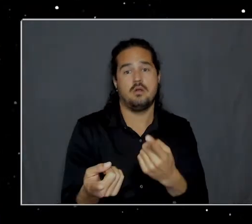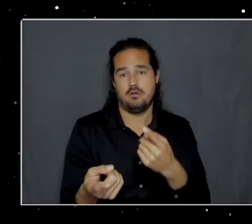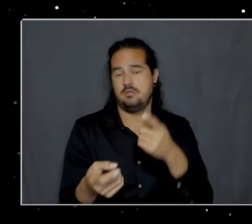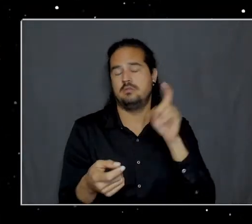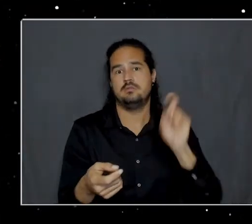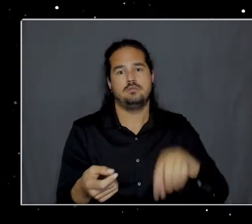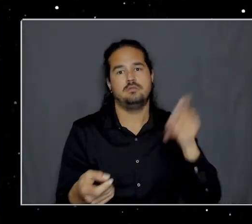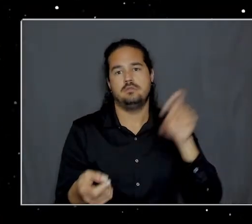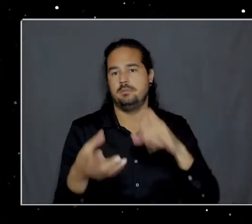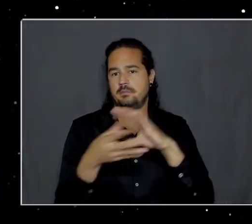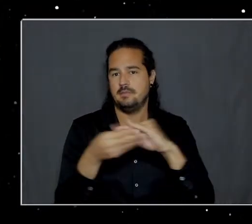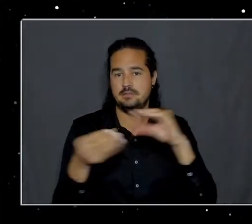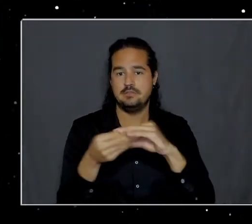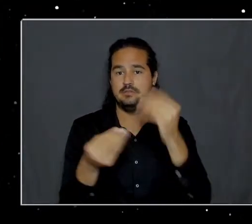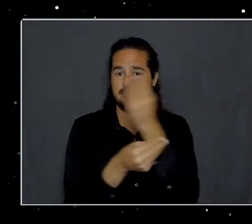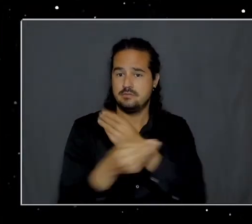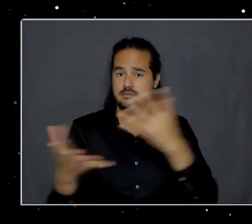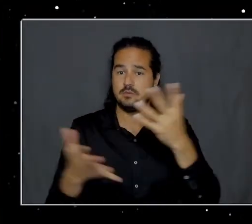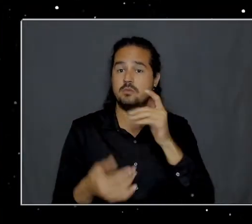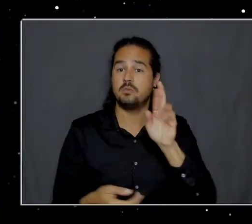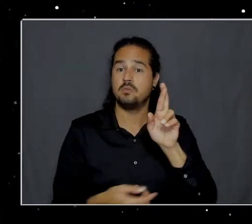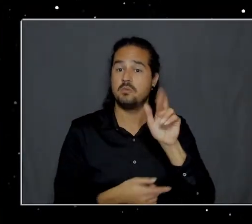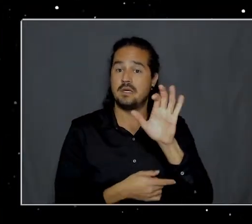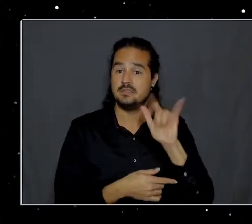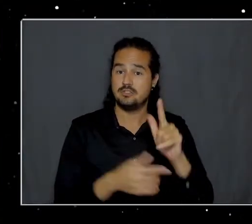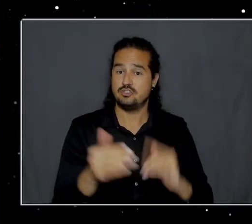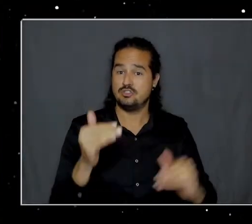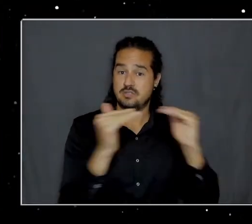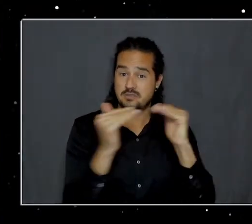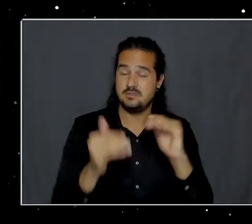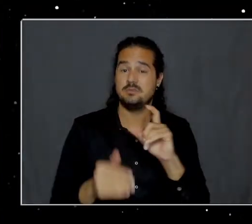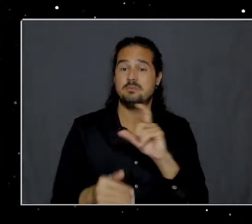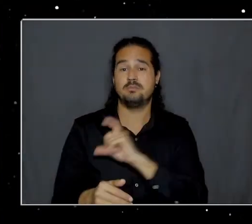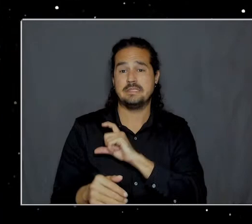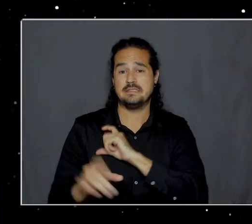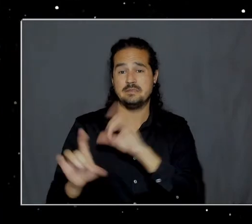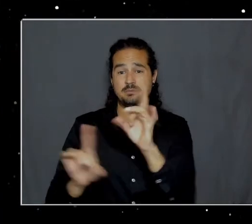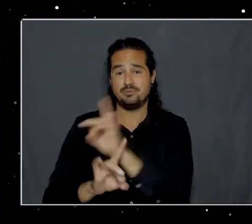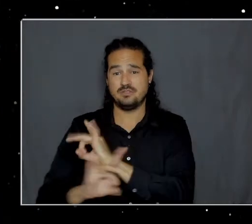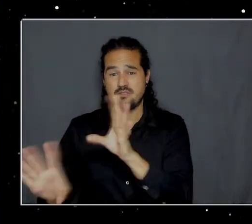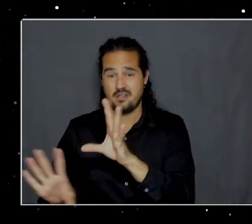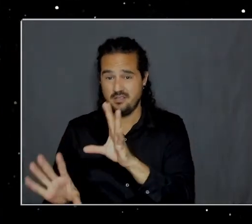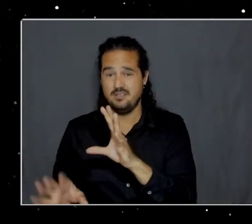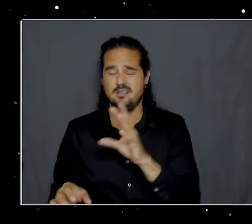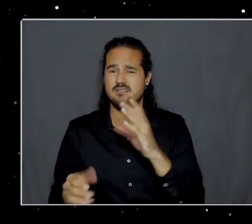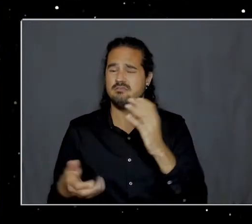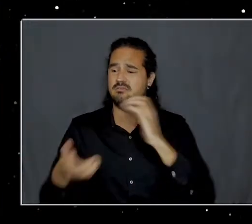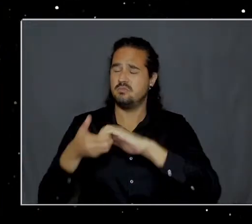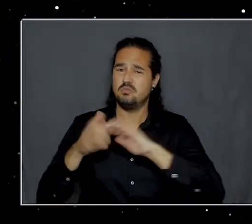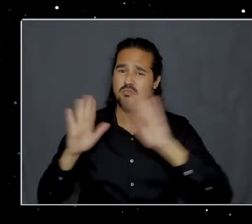POLICE BRUTALITY. AND IT WAS JUST SO MEANINGFUL, NOT JUST TO BE ON SUCH A GREAT TEAM, BUT TO WORK ON SUCH A